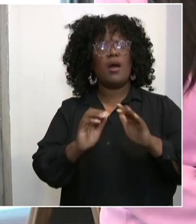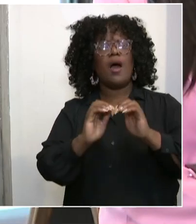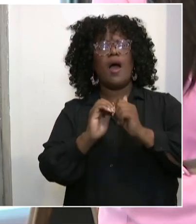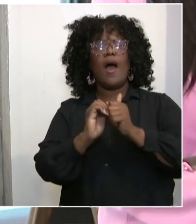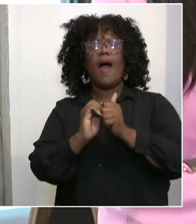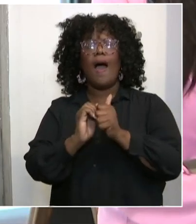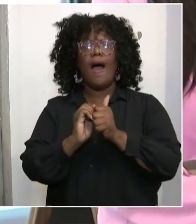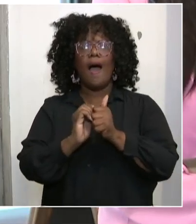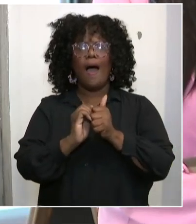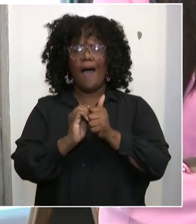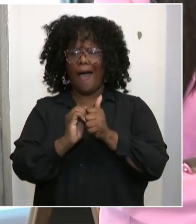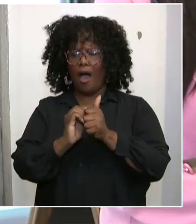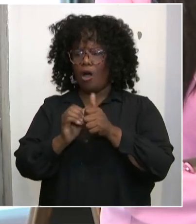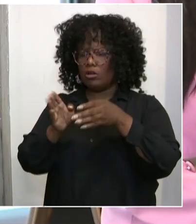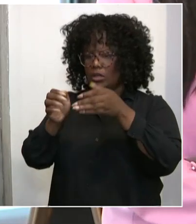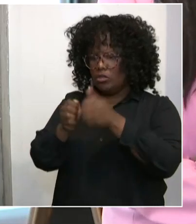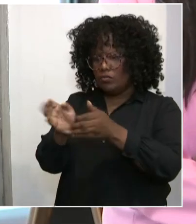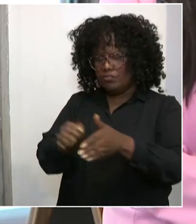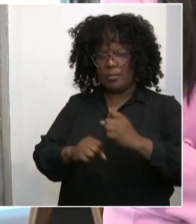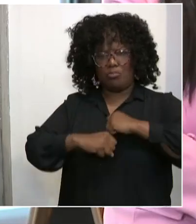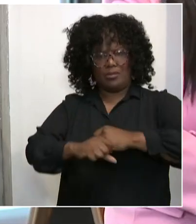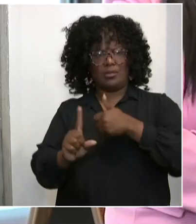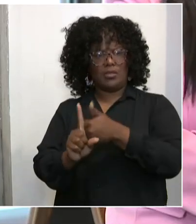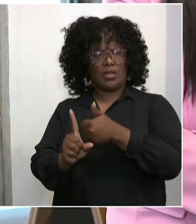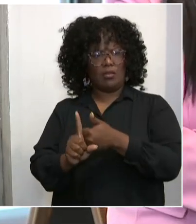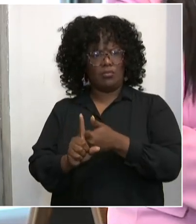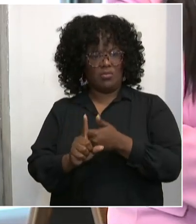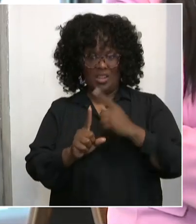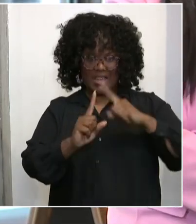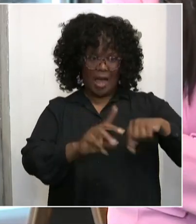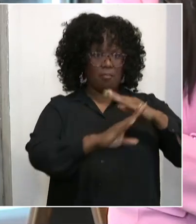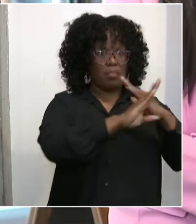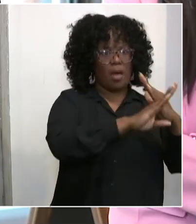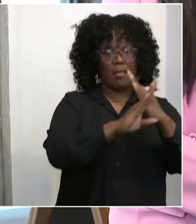in cases you can't block off every single street, obviously. So